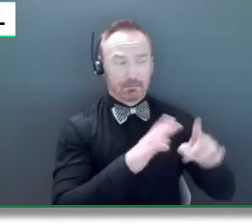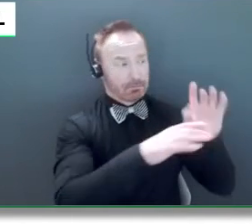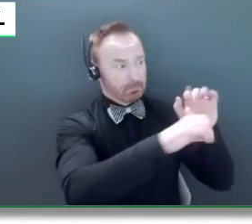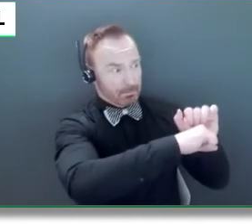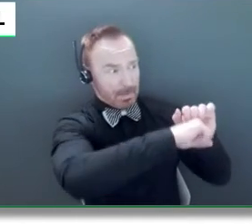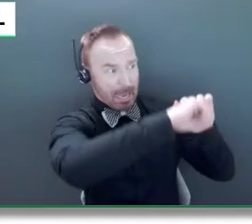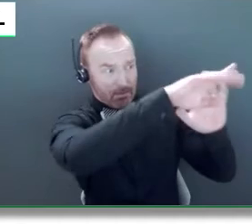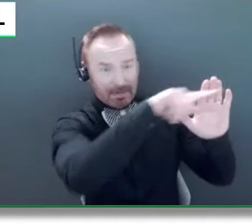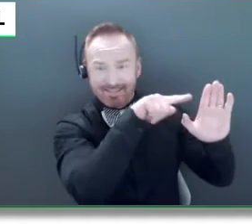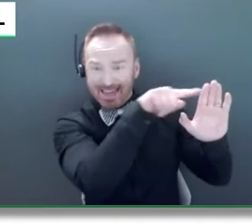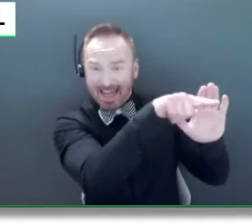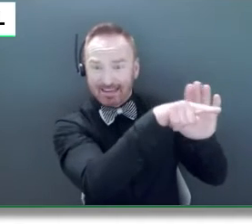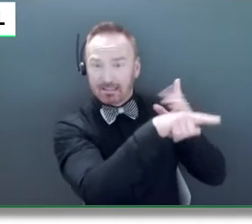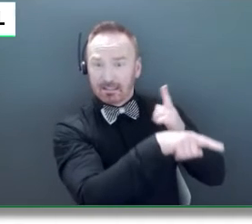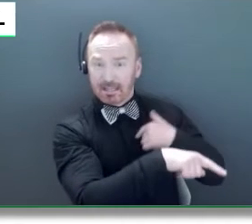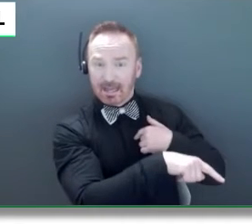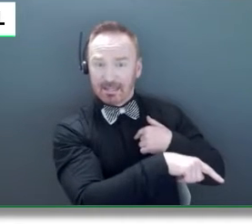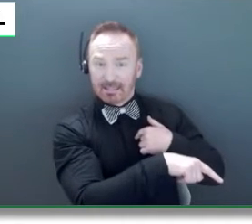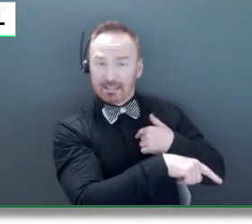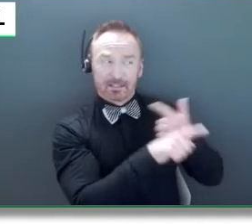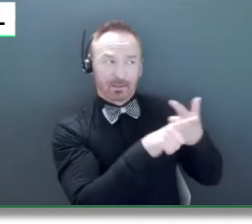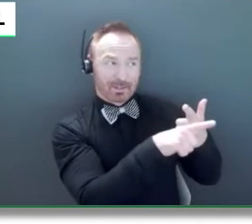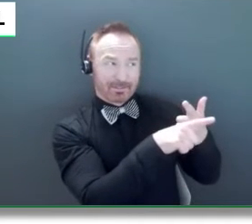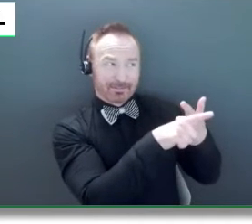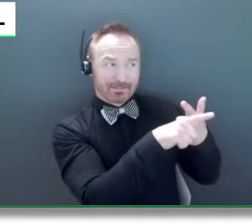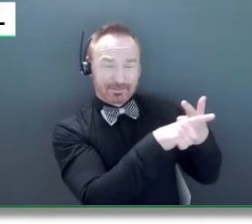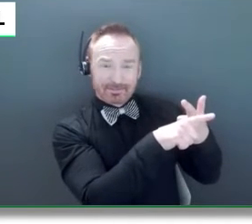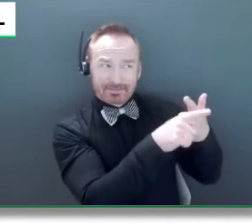Um, yeah I mean first of all um just we're